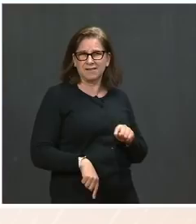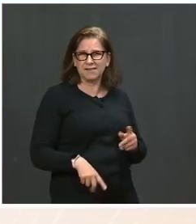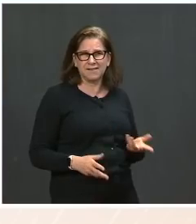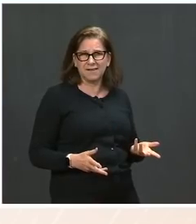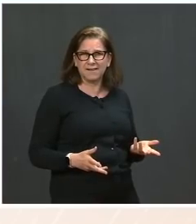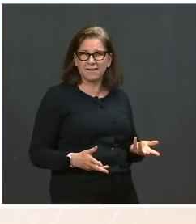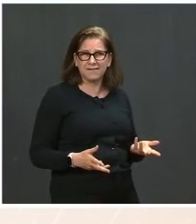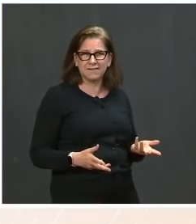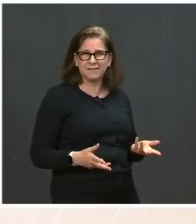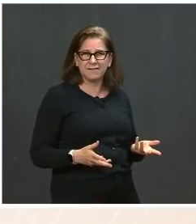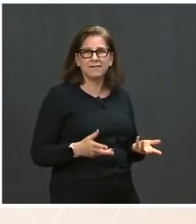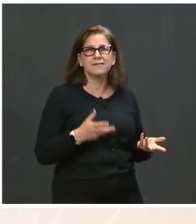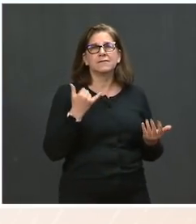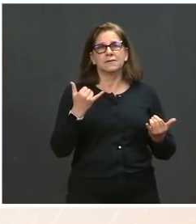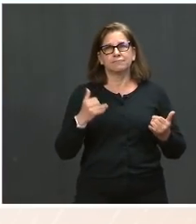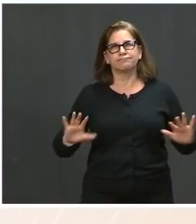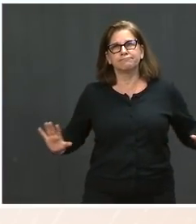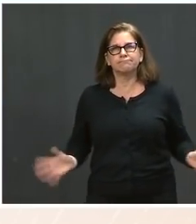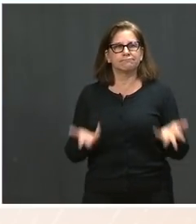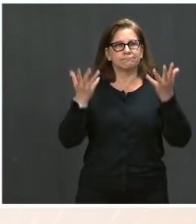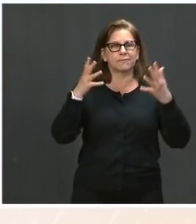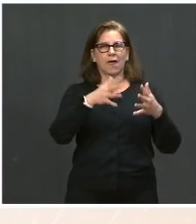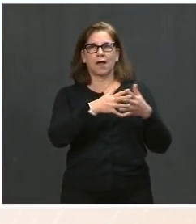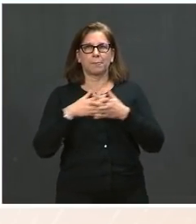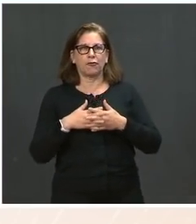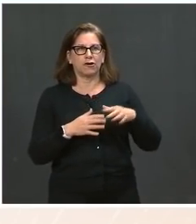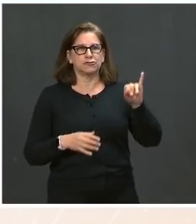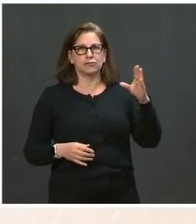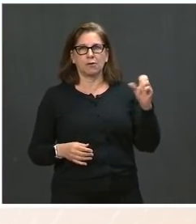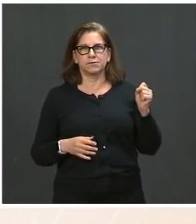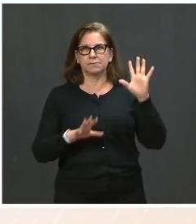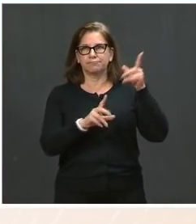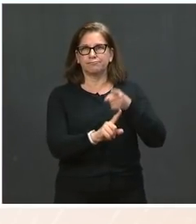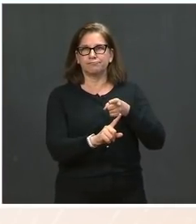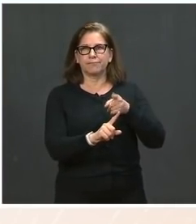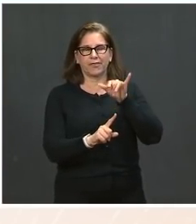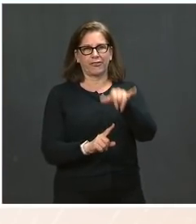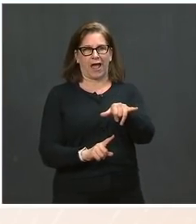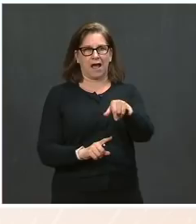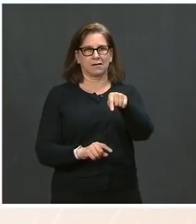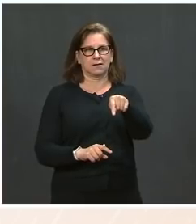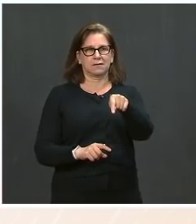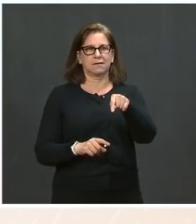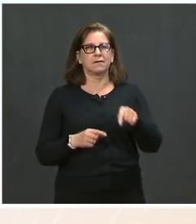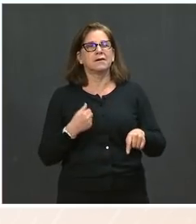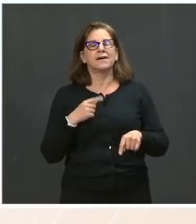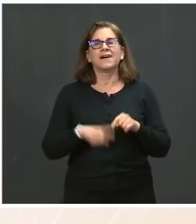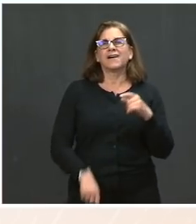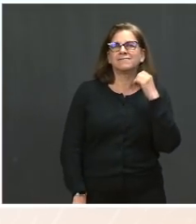So we can't just sit around saying, "We need to do this. It's bipartisan." We know that Republicans and Democrats --